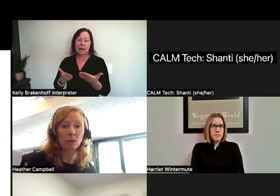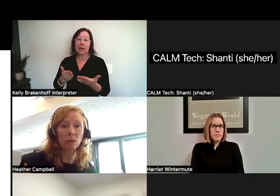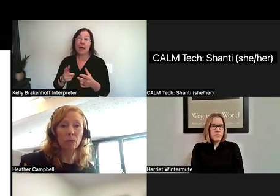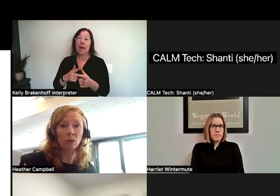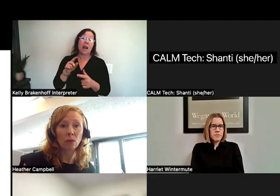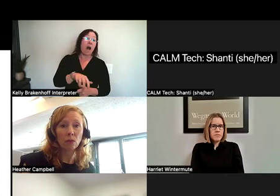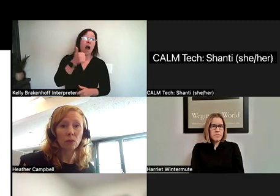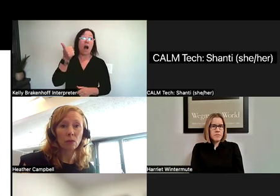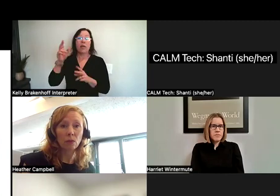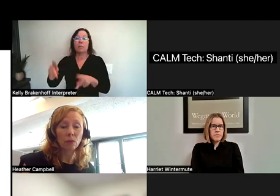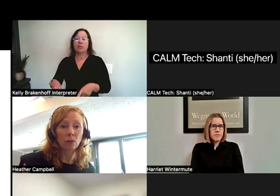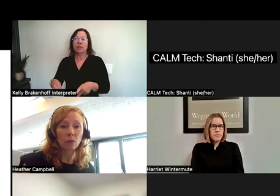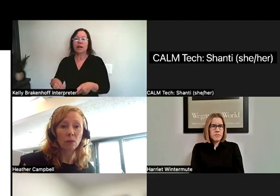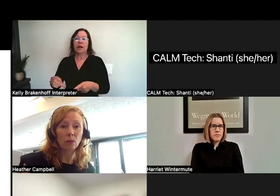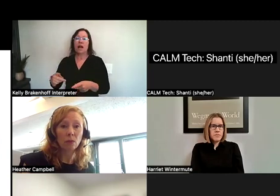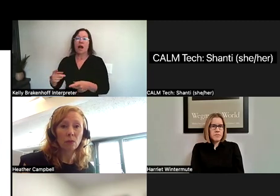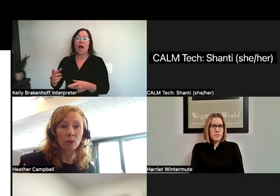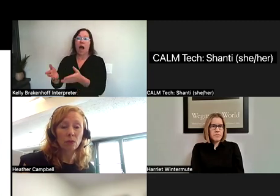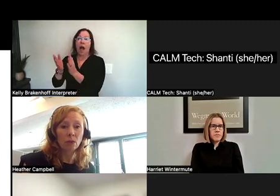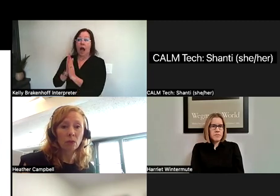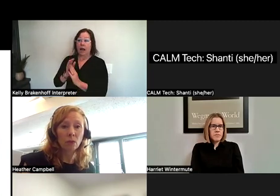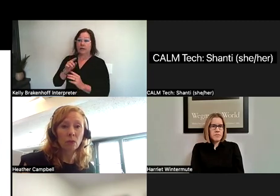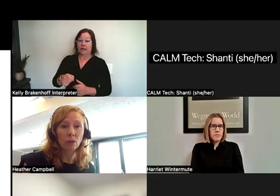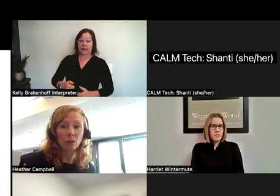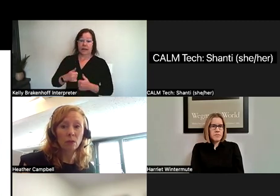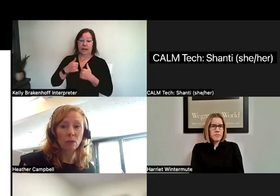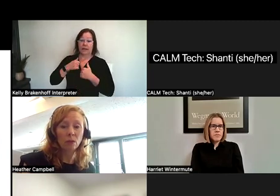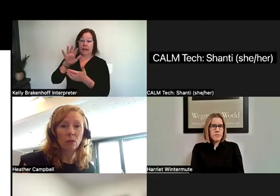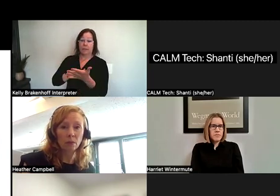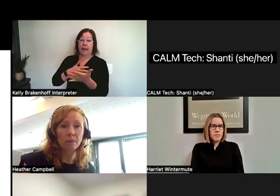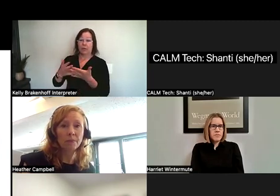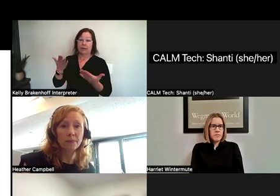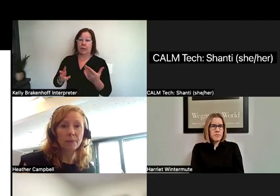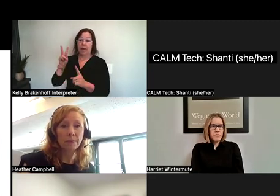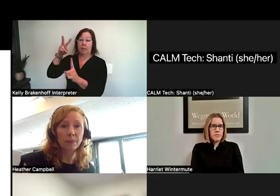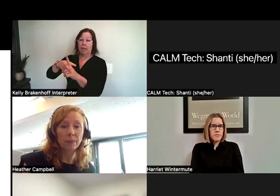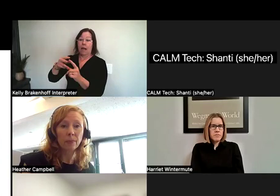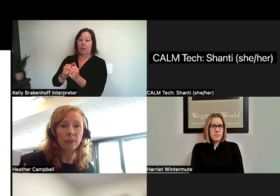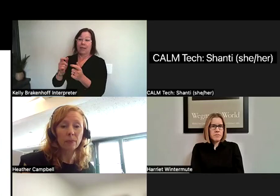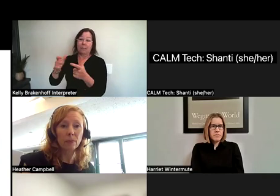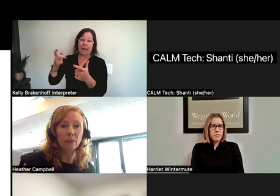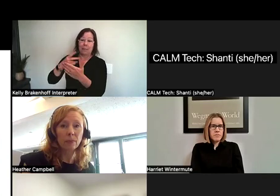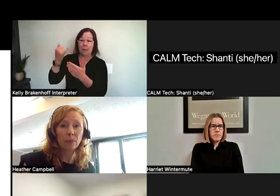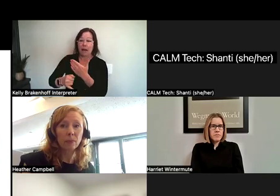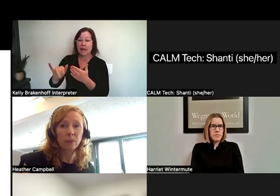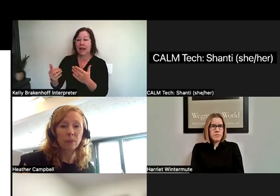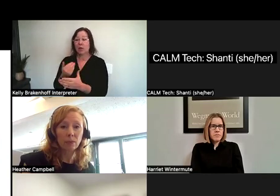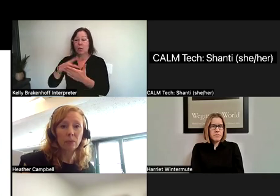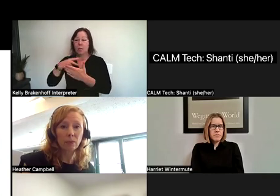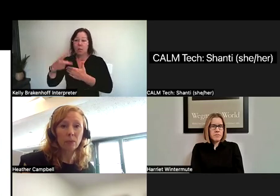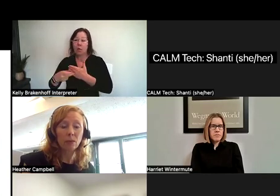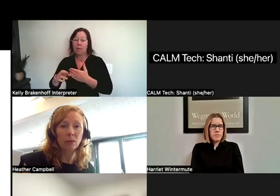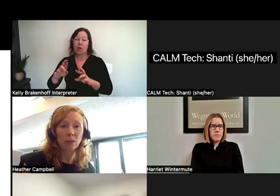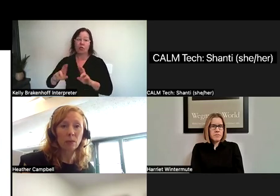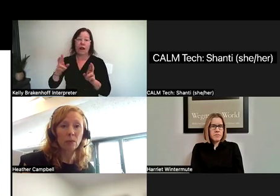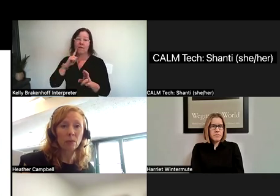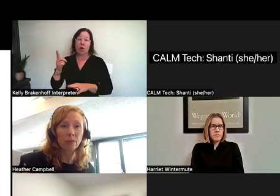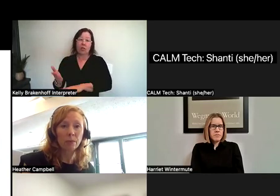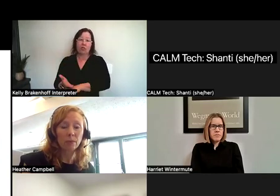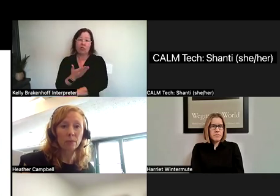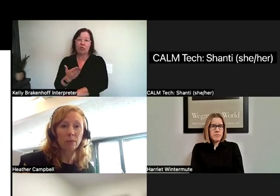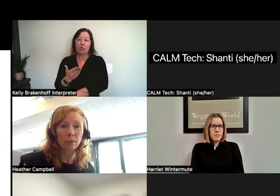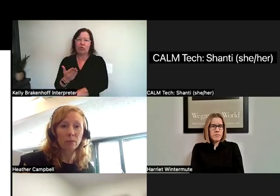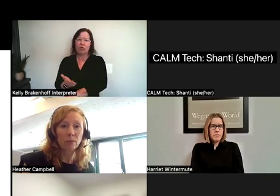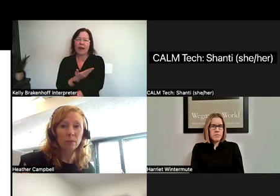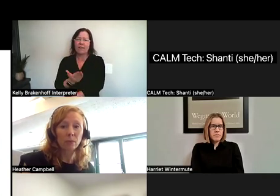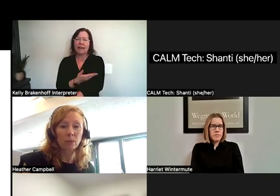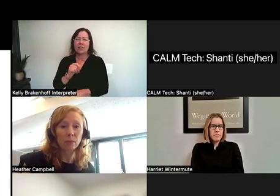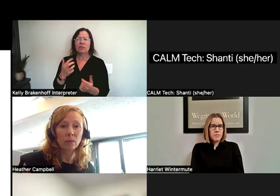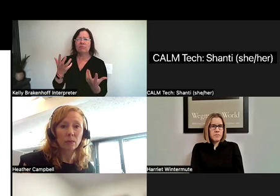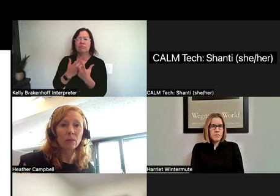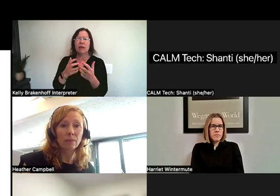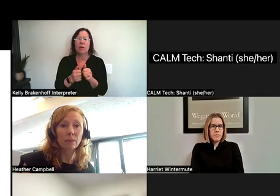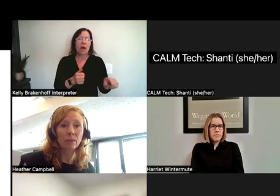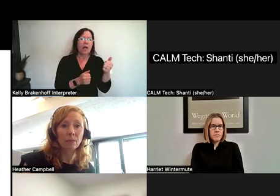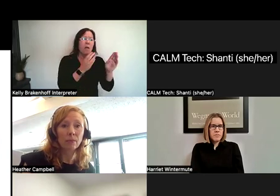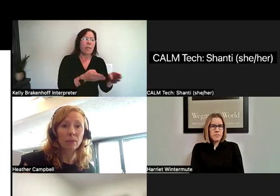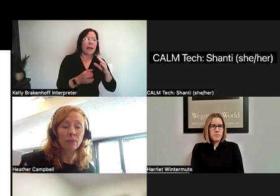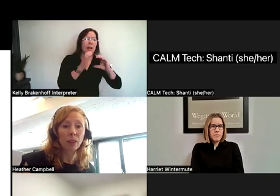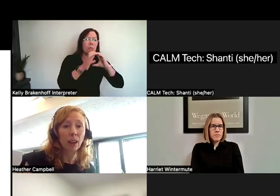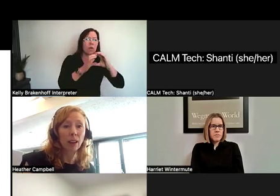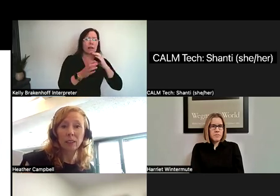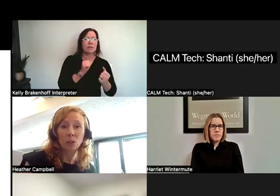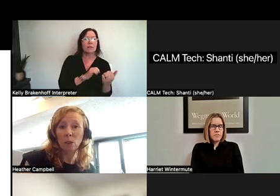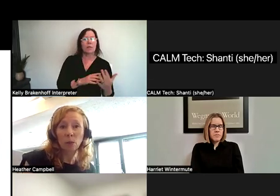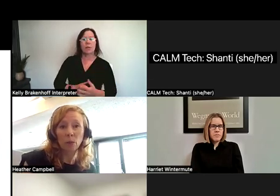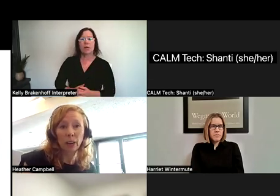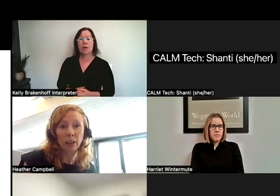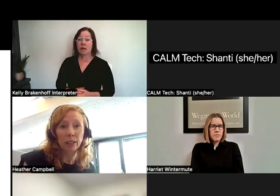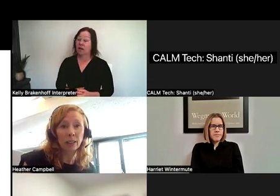said that even preparing for a renovation. >> HEATHER CAMPBELL: Those are both great ideas.